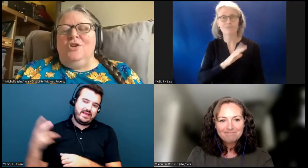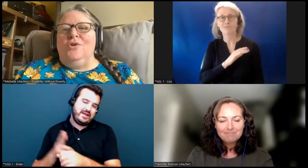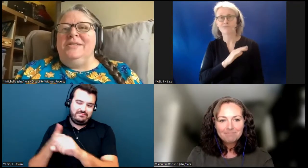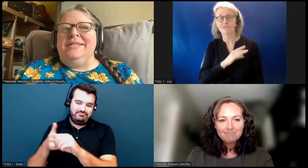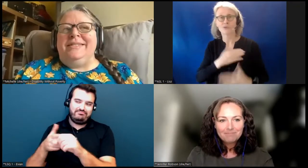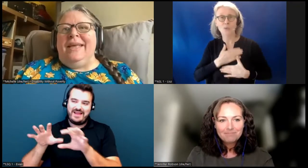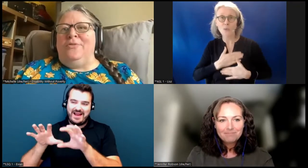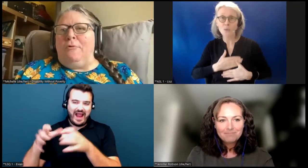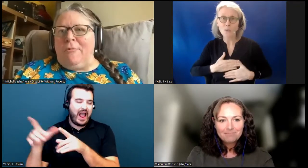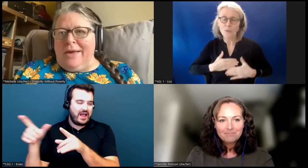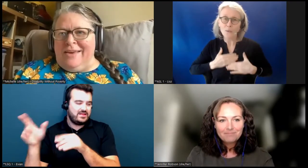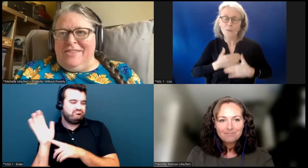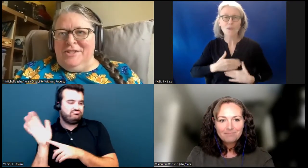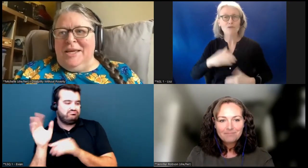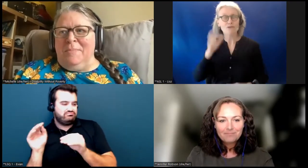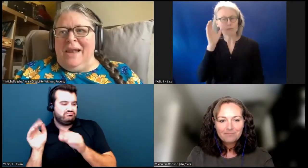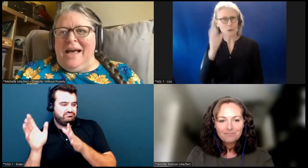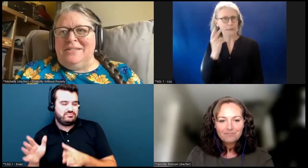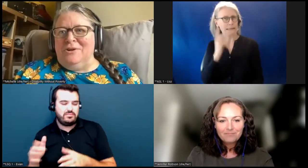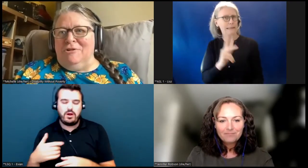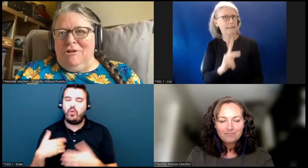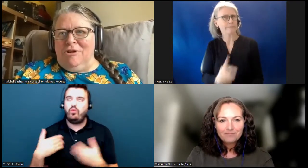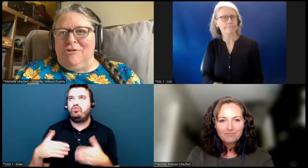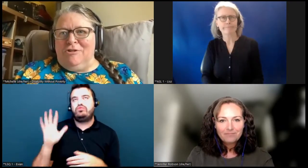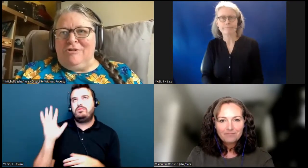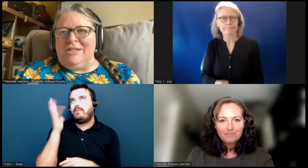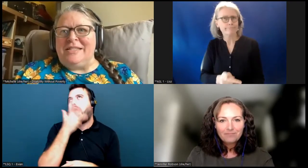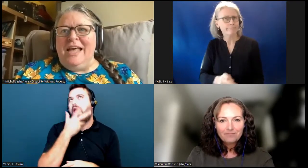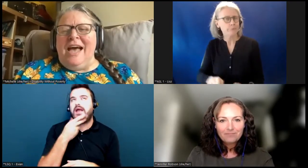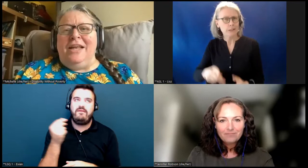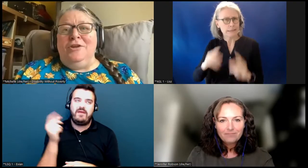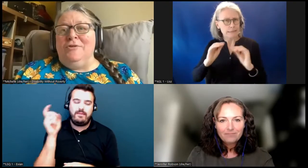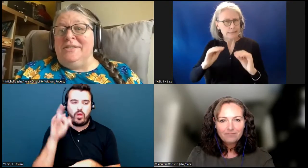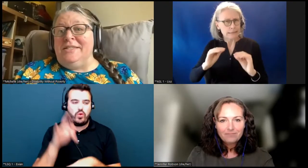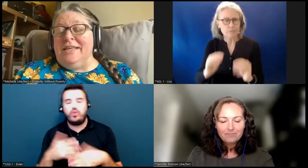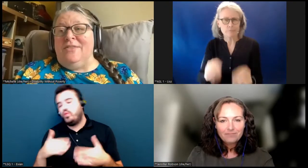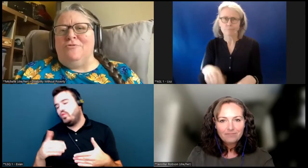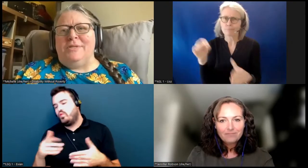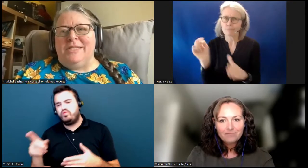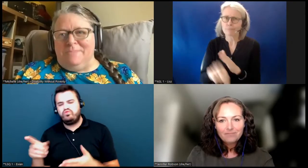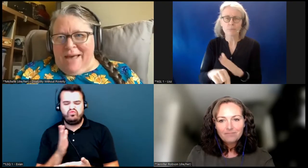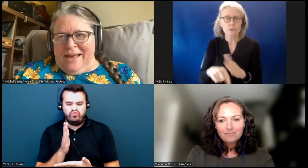YOU CAN SEE THE RIGGER SHE APPLIES TO ALL HER COURSES AND YOU CAN SEE THE RESPECT THAT